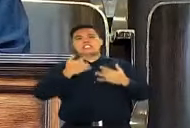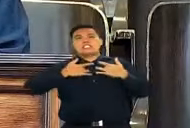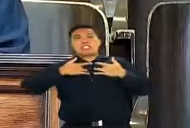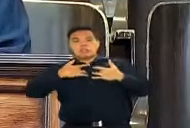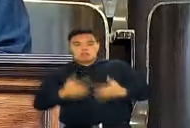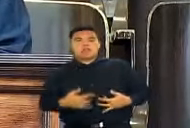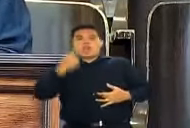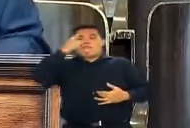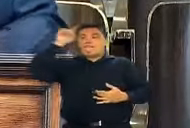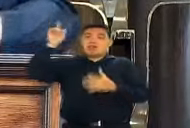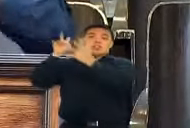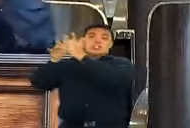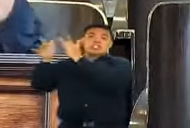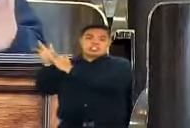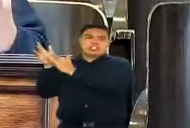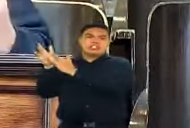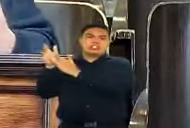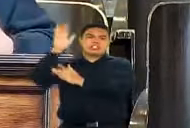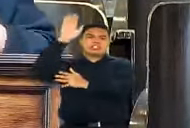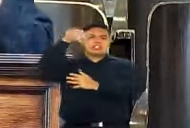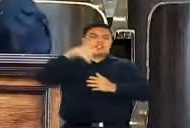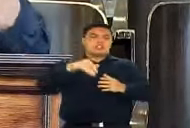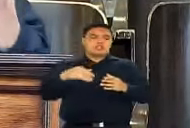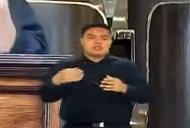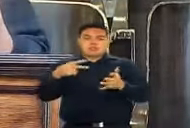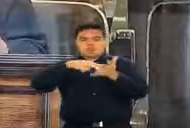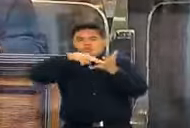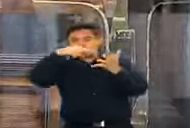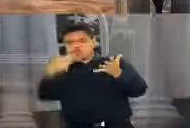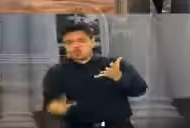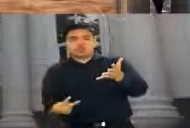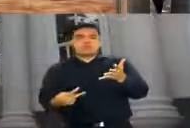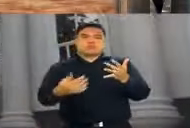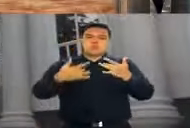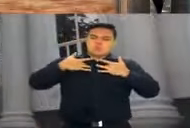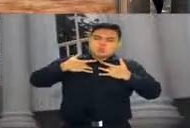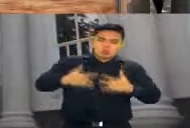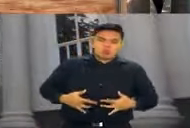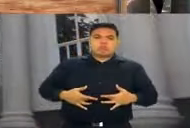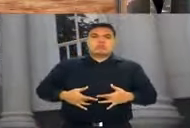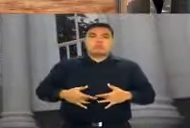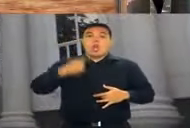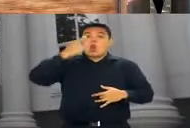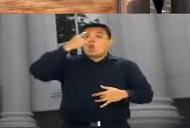exhausted for Jesus Christ.